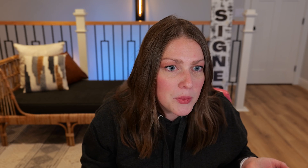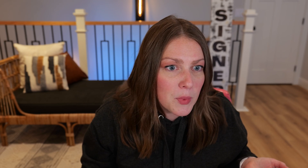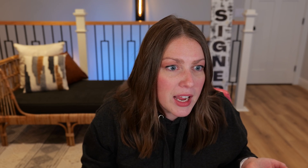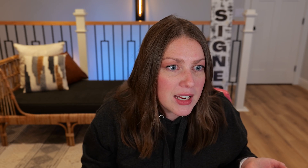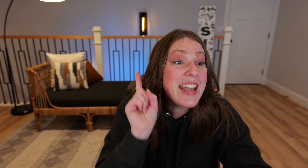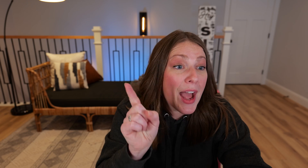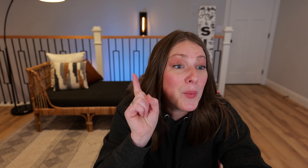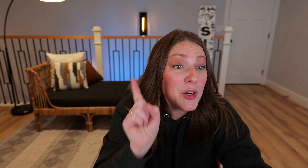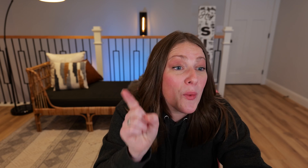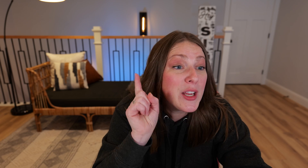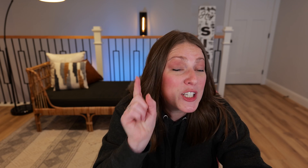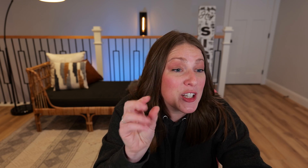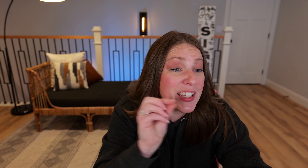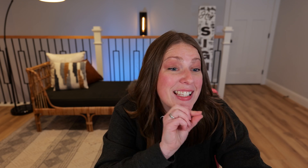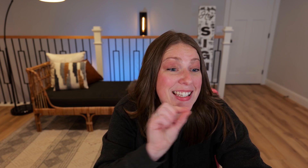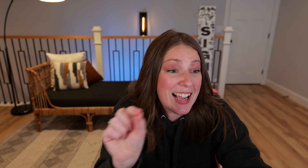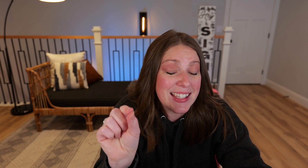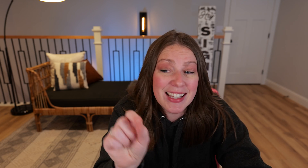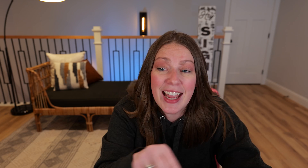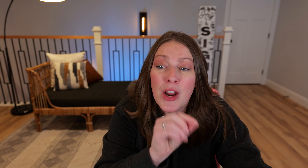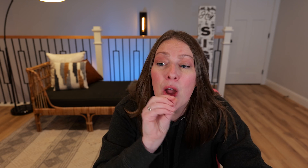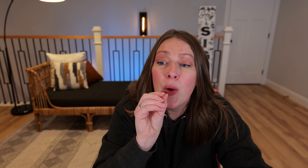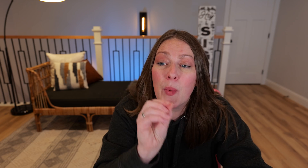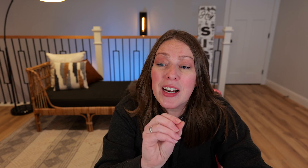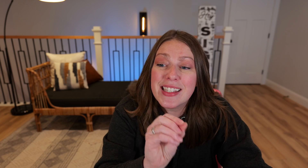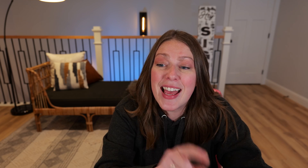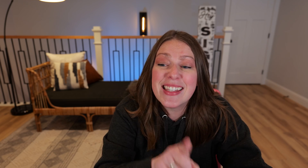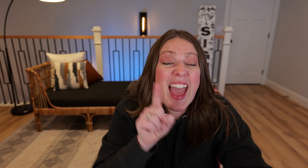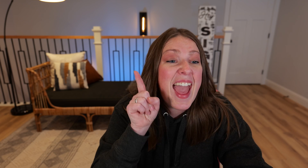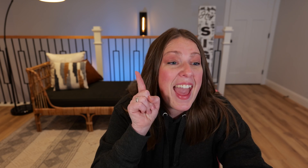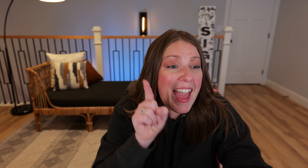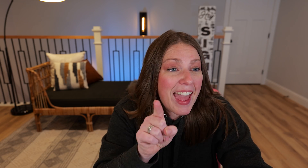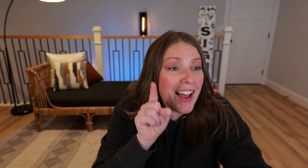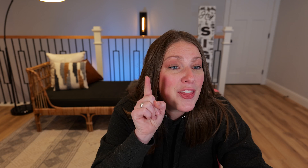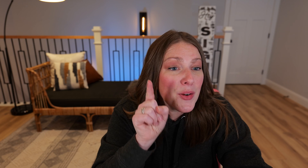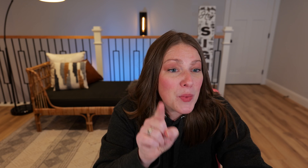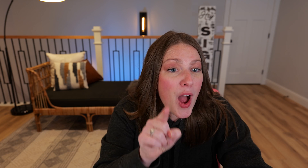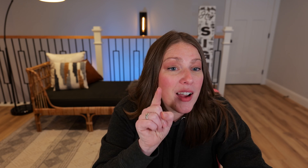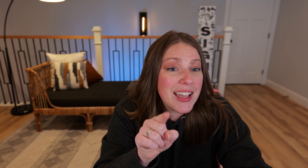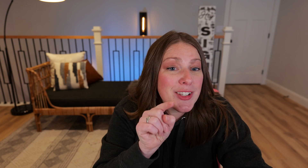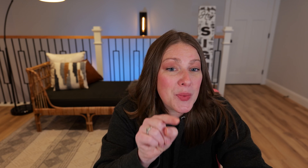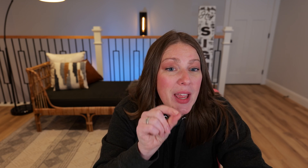Right now, we're going to look at this next line where it says and the rockets red